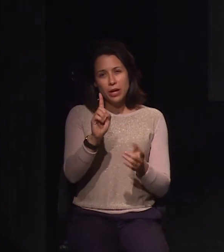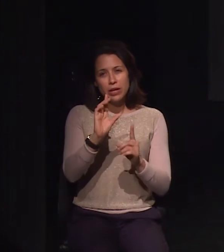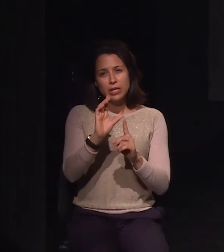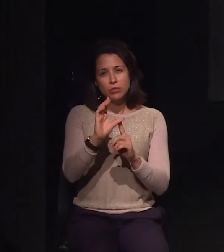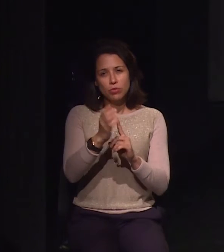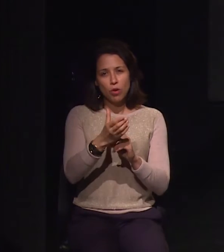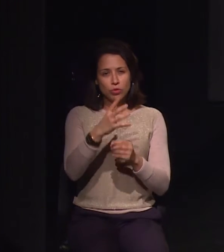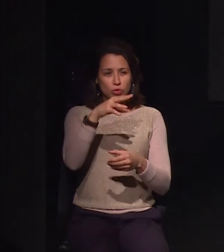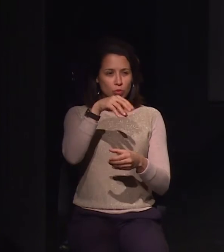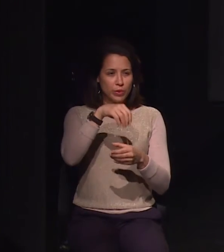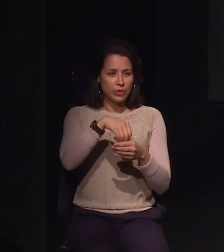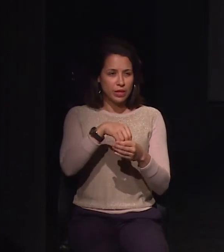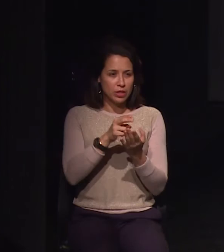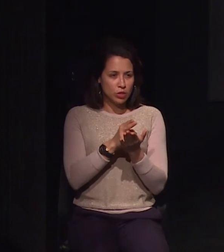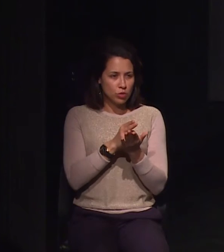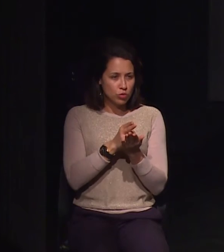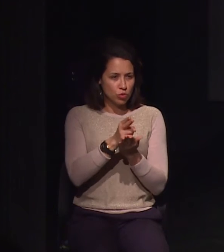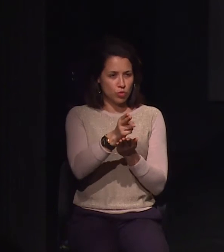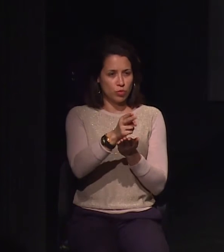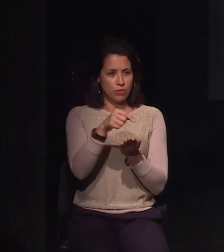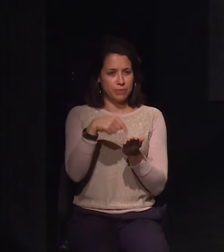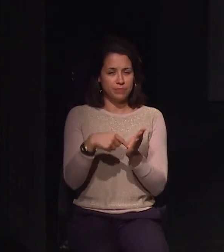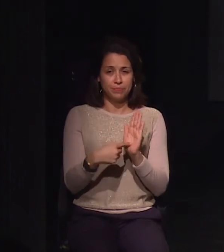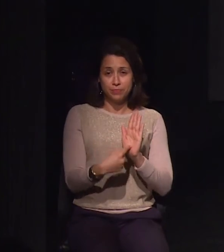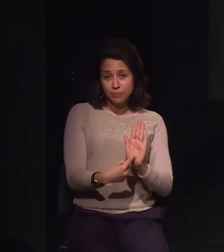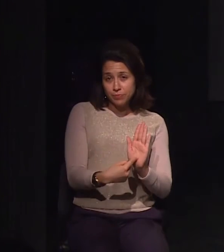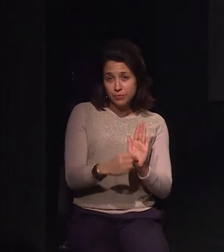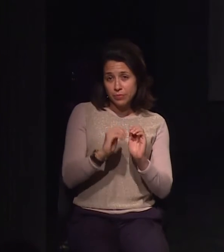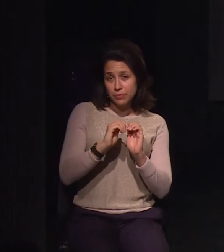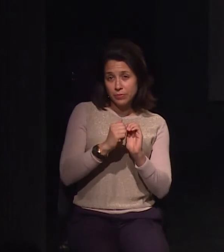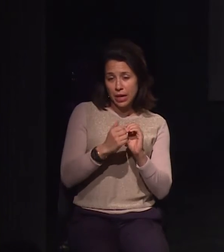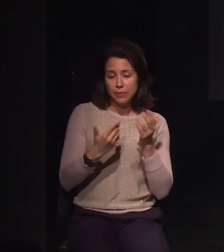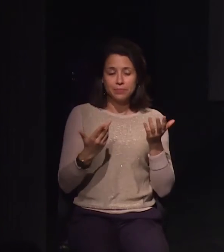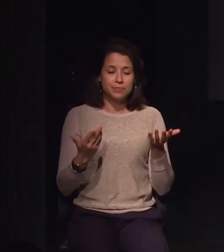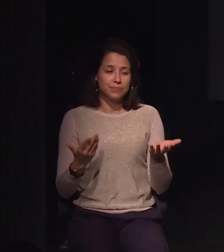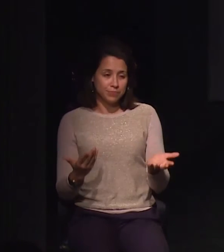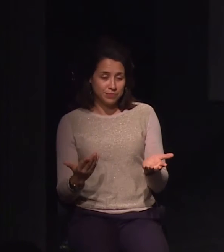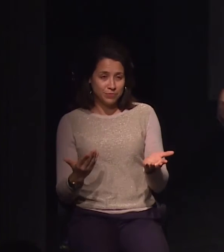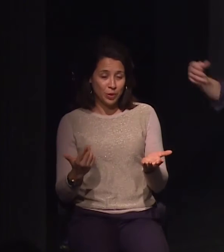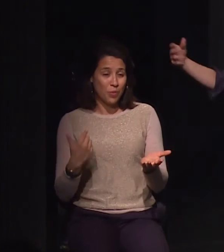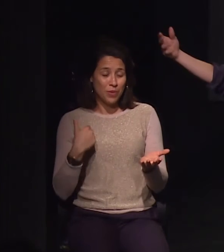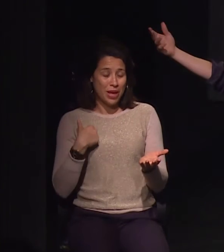we representing truth. And I would argue that truth, literally, you just did truth.